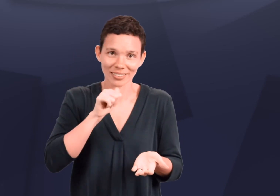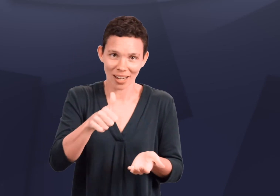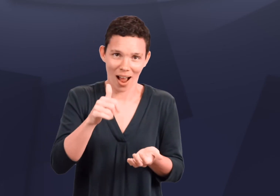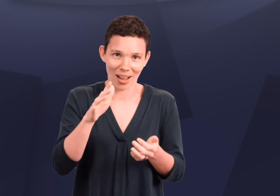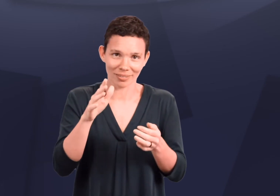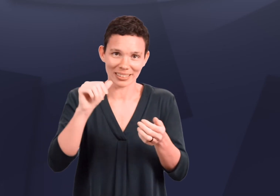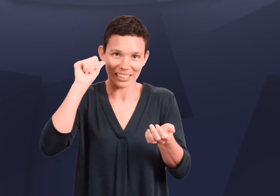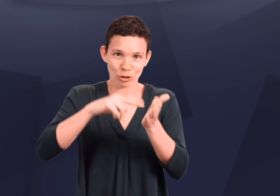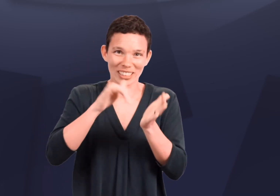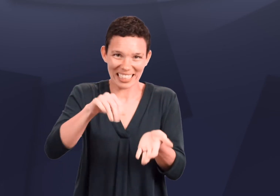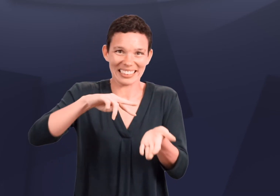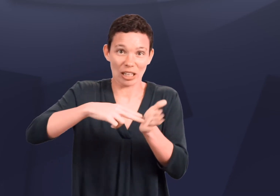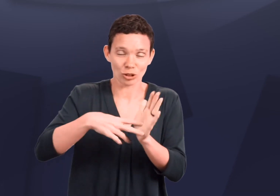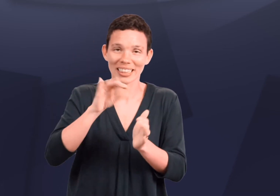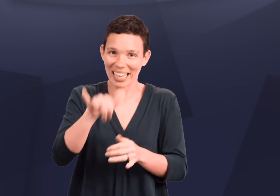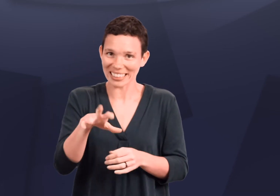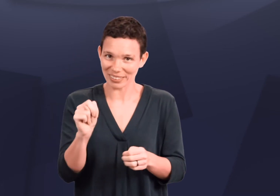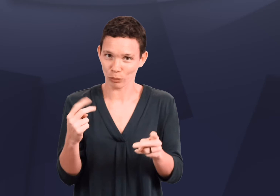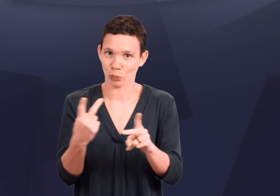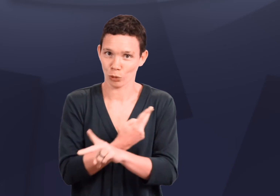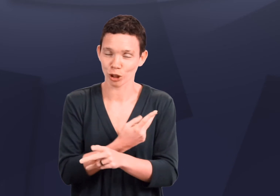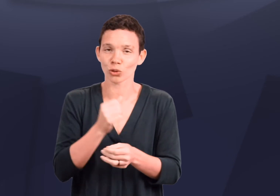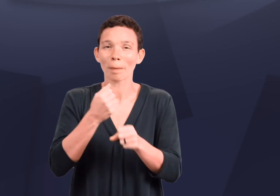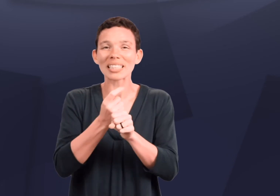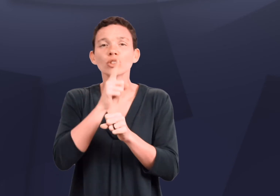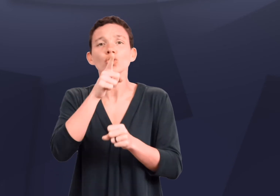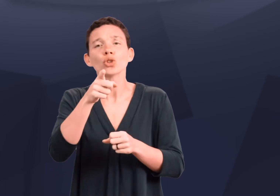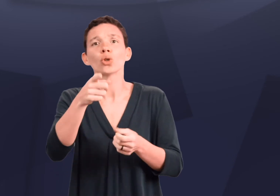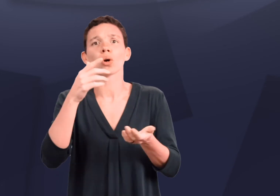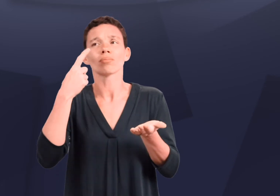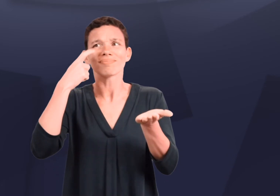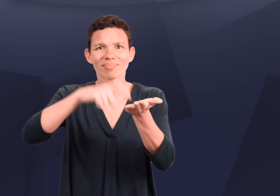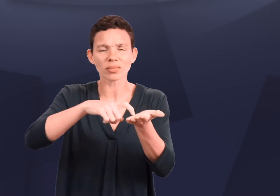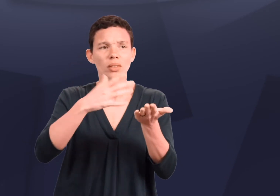and still do it anyways, then that is intentional oppression, which is even worse.